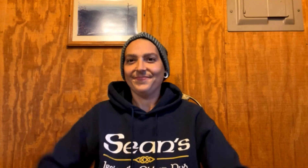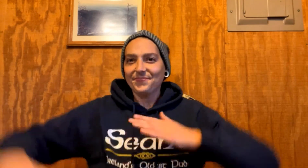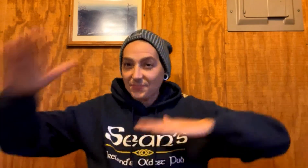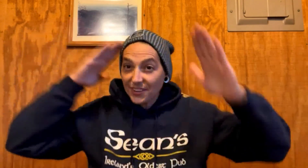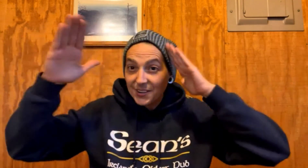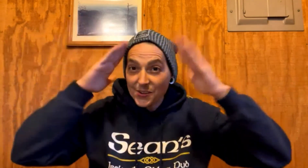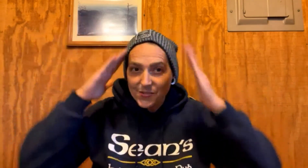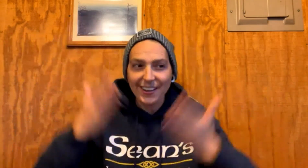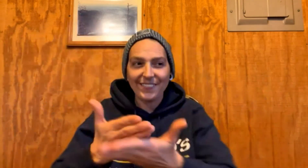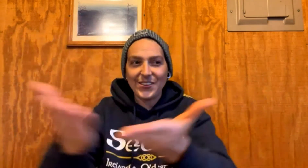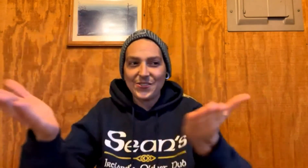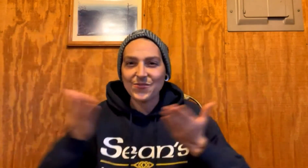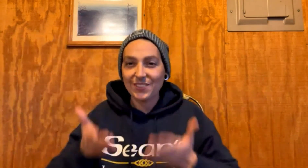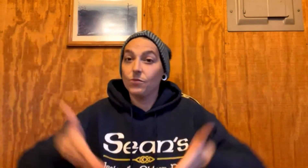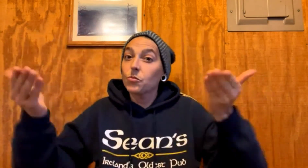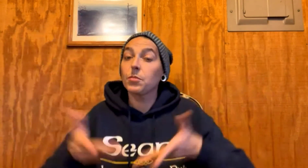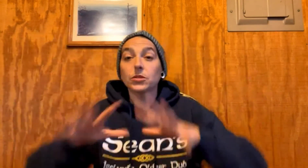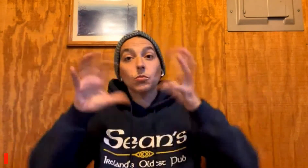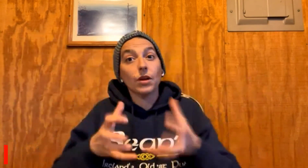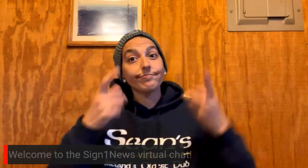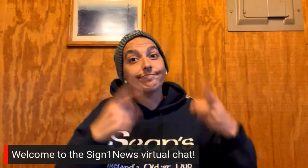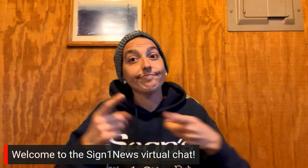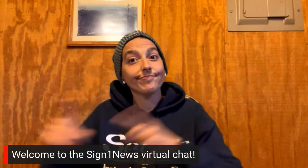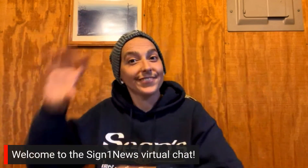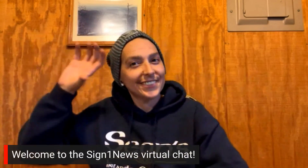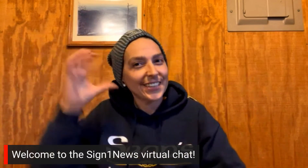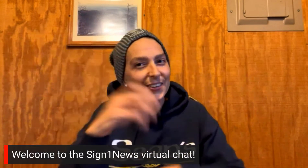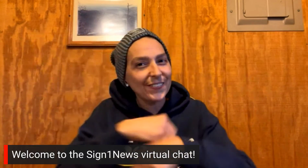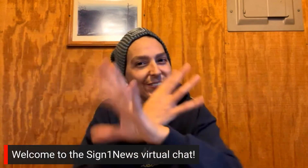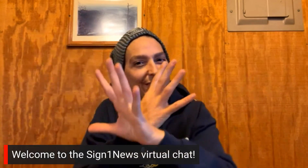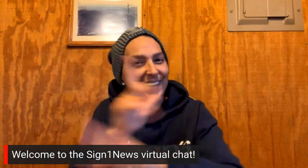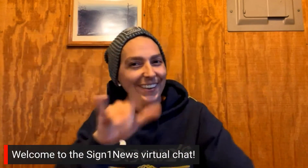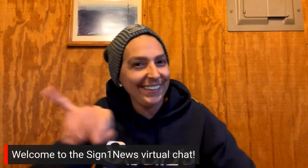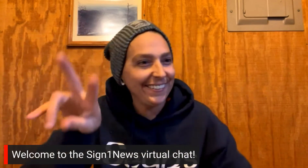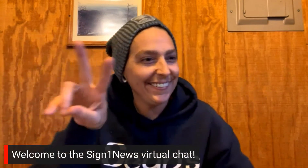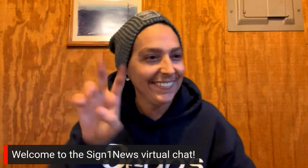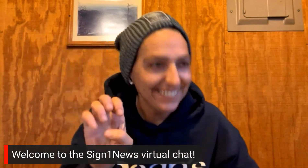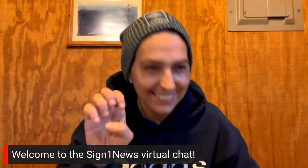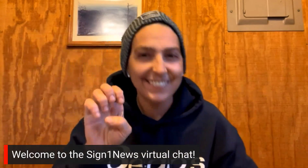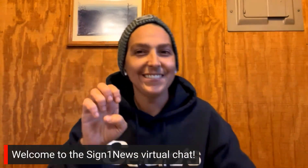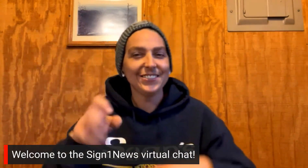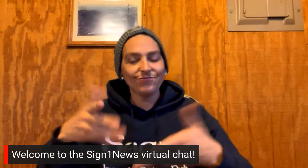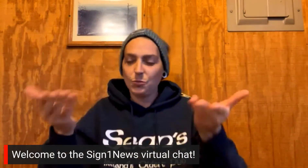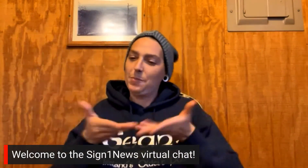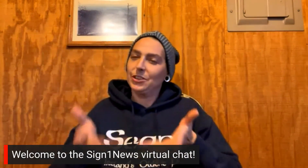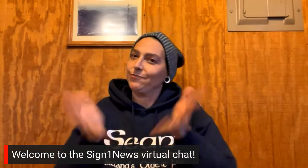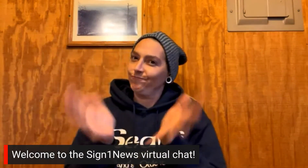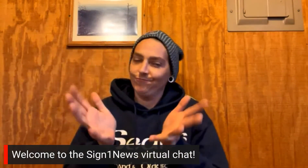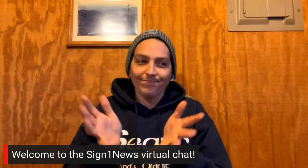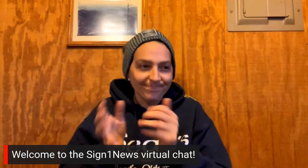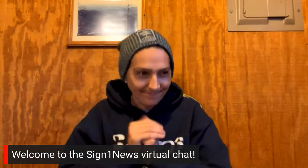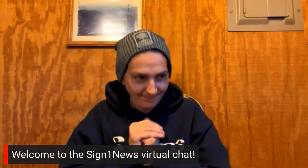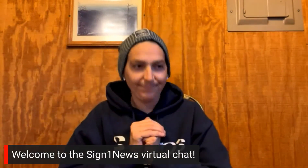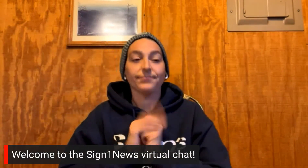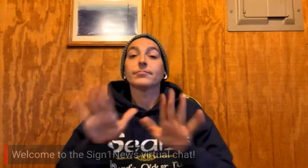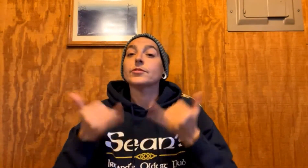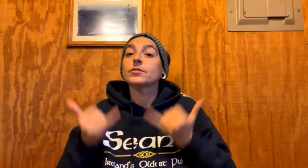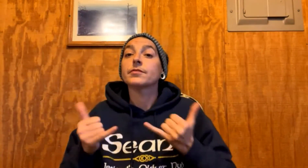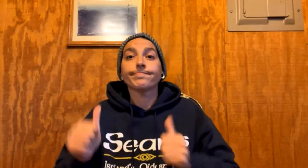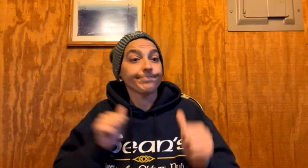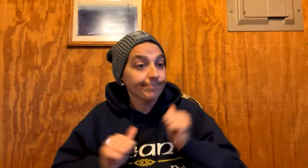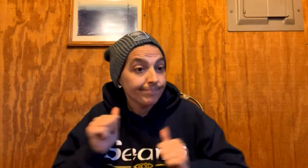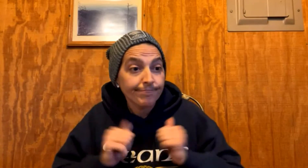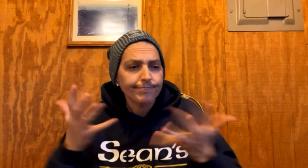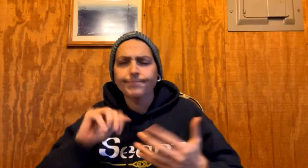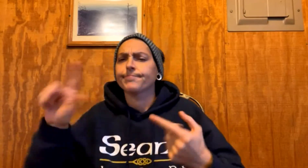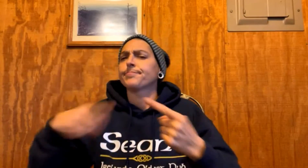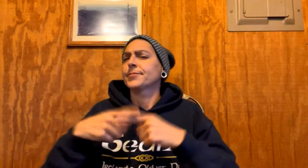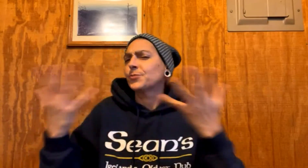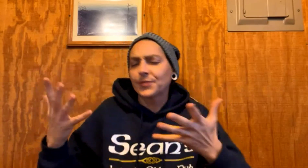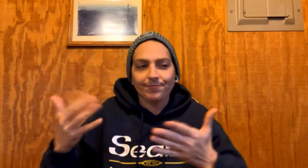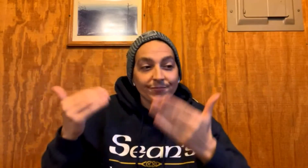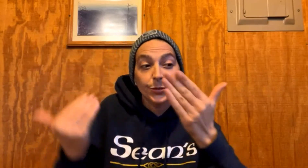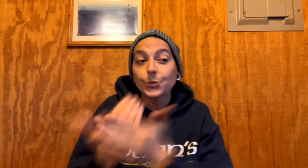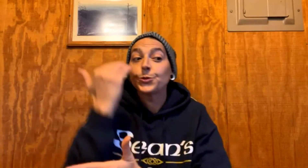Hello everyone welcome to Sign1News live virtual chat today's show is all about the new book